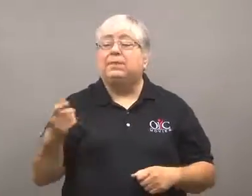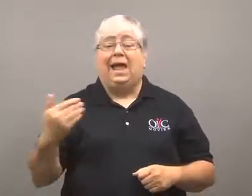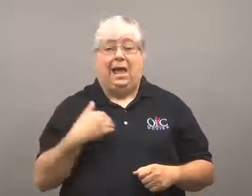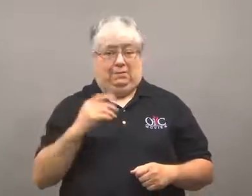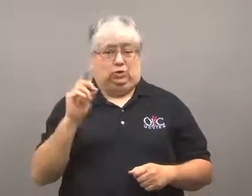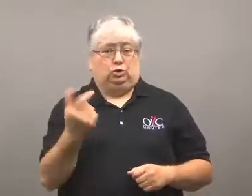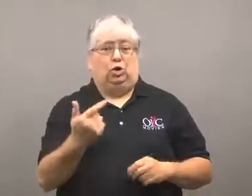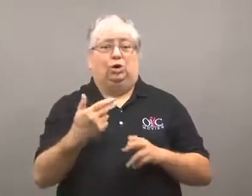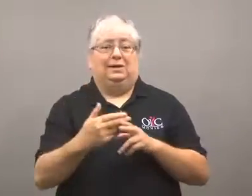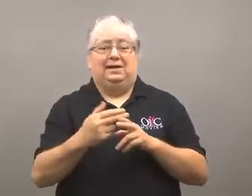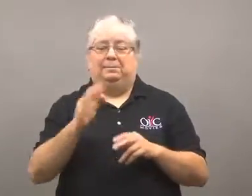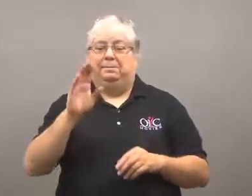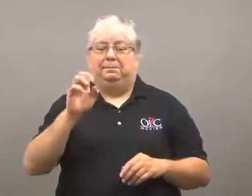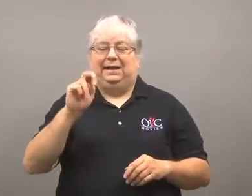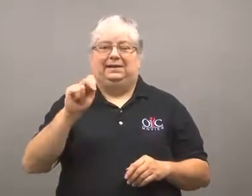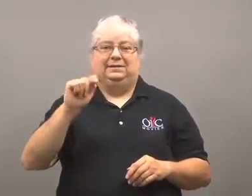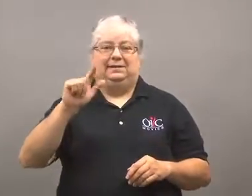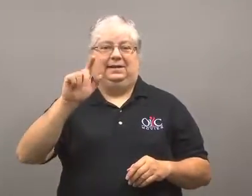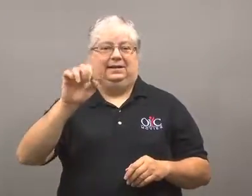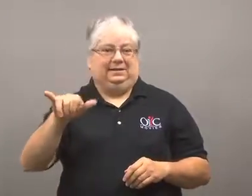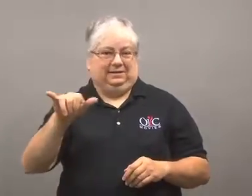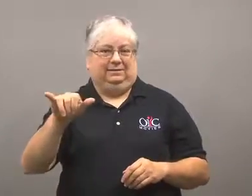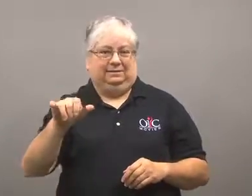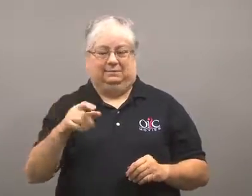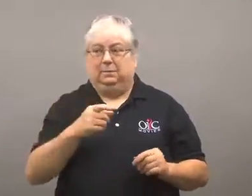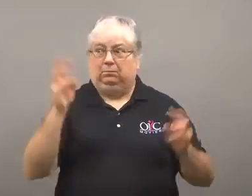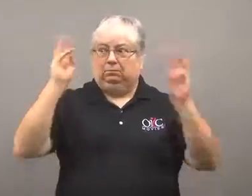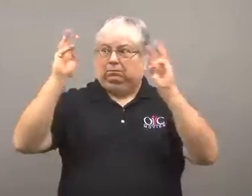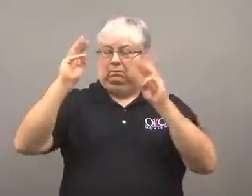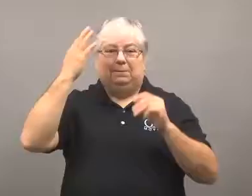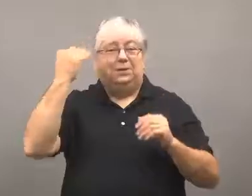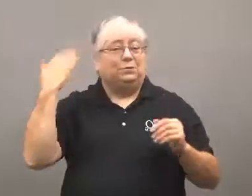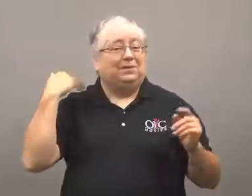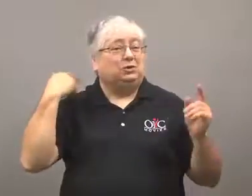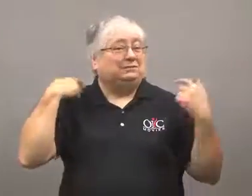She has a dog named Bentley.